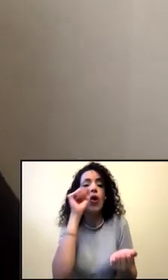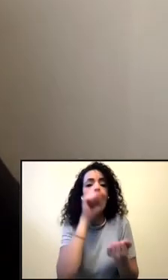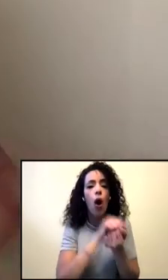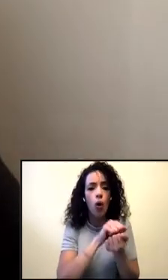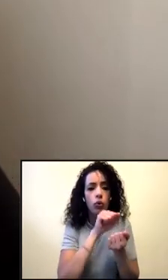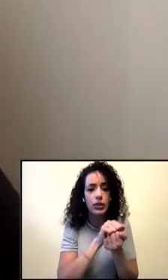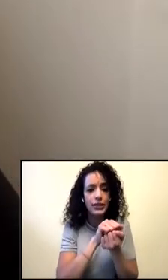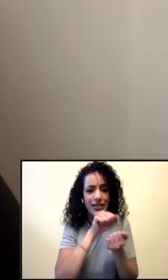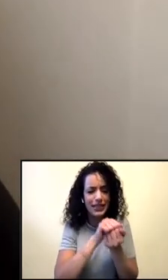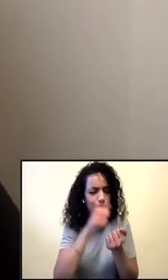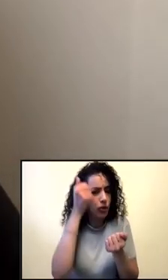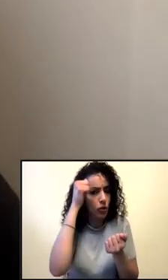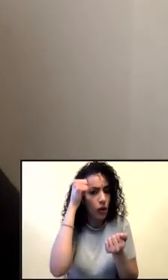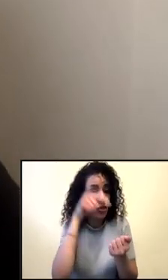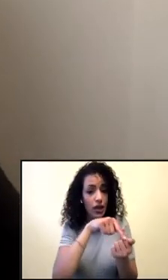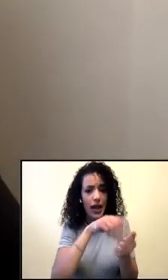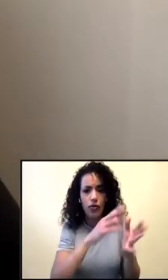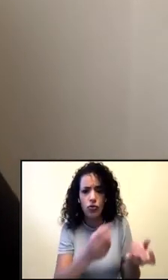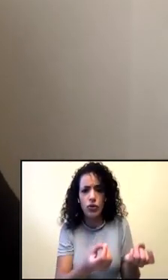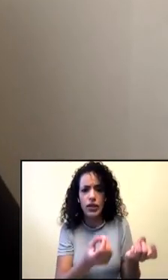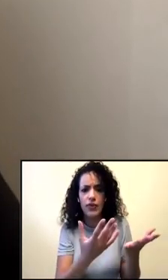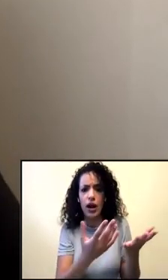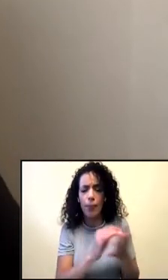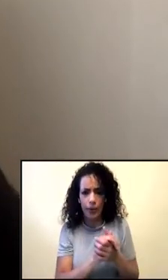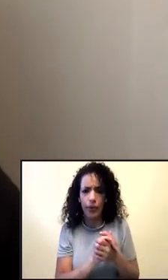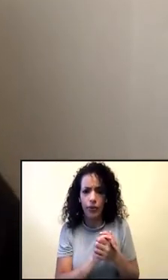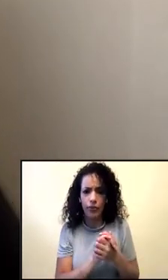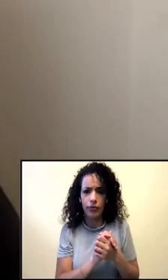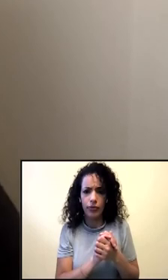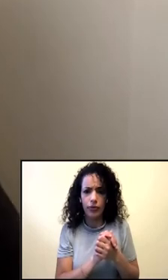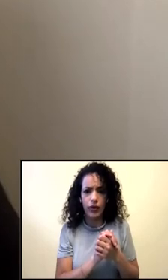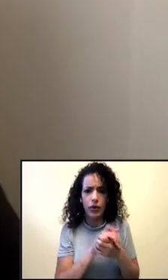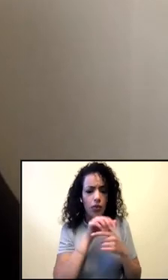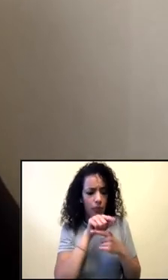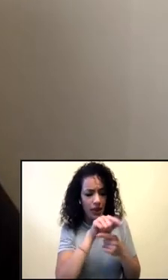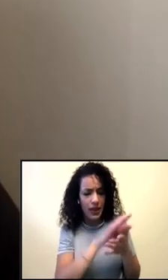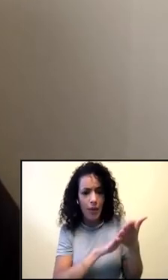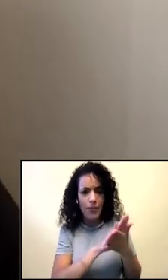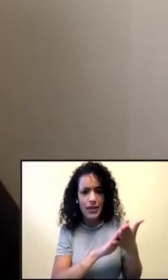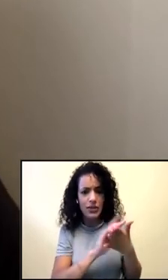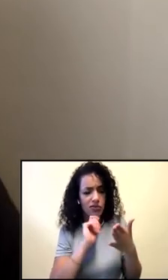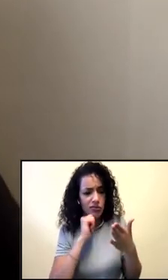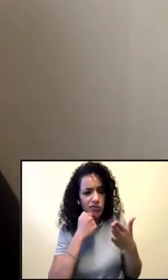give that up is kind of also for them, to become defunct, like I'm not really sure how